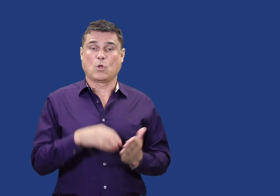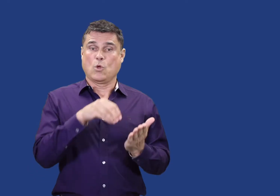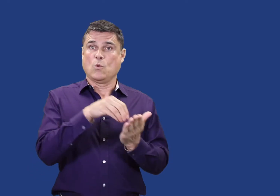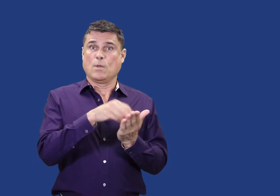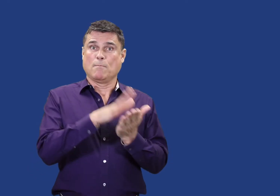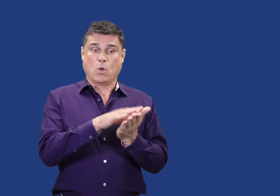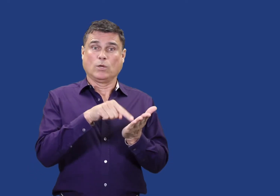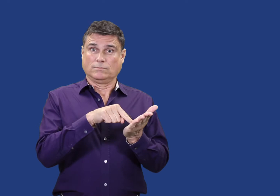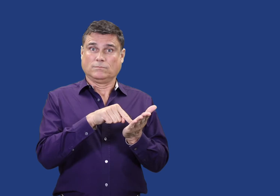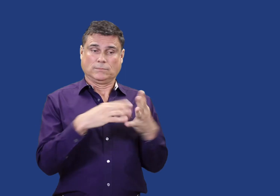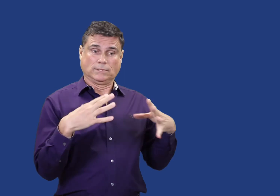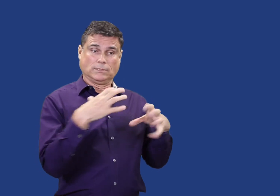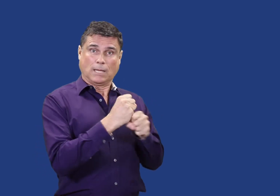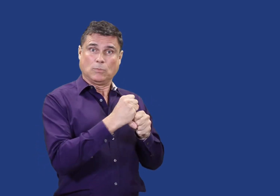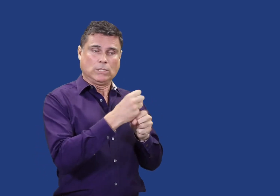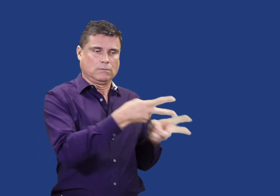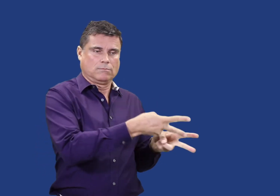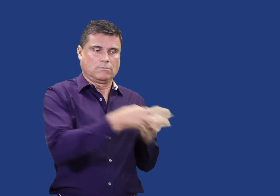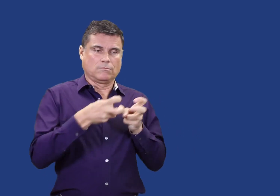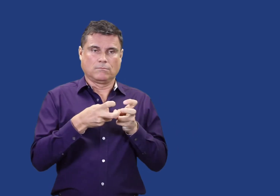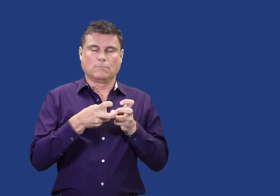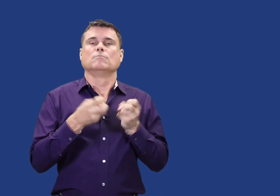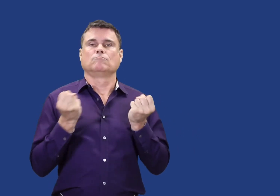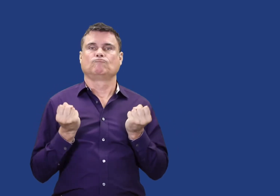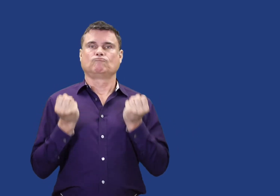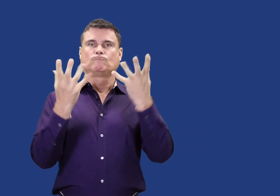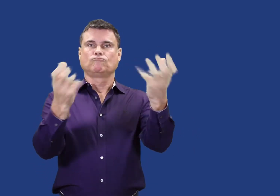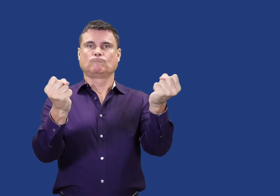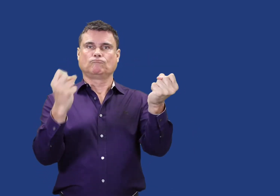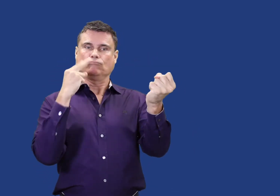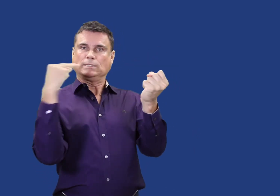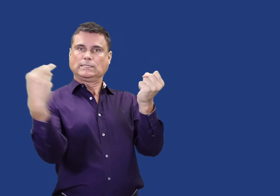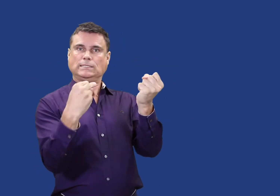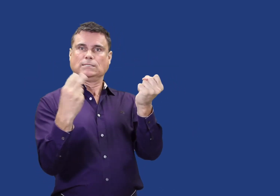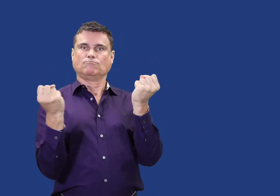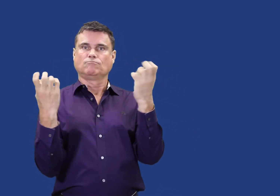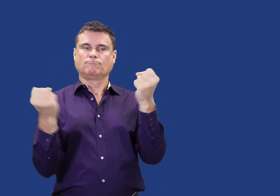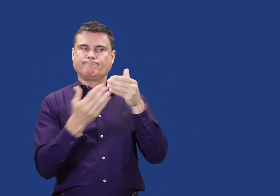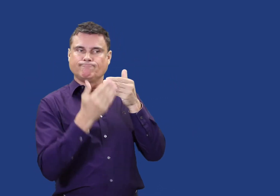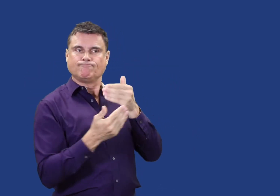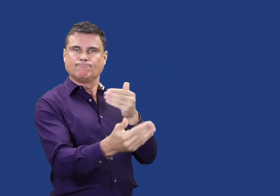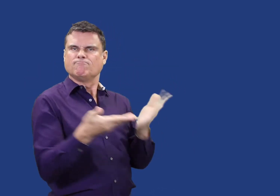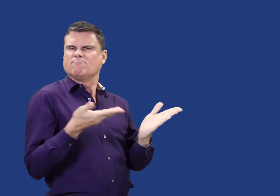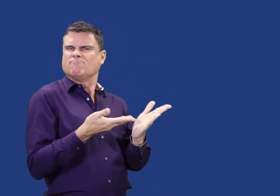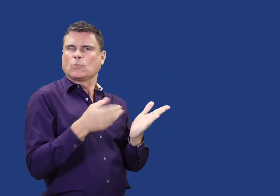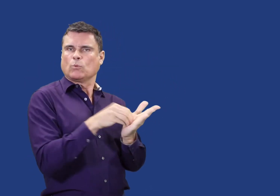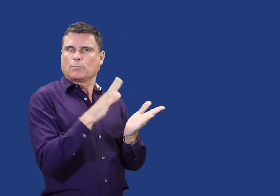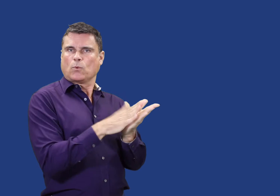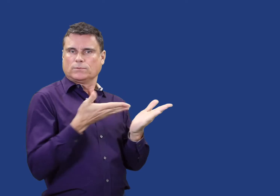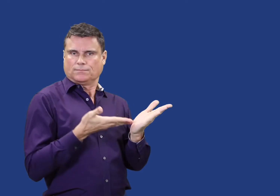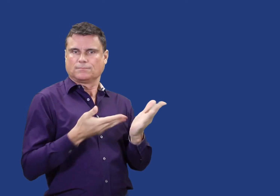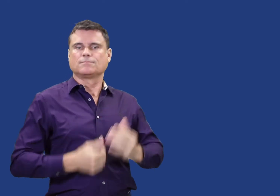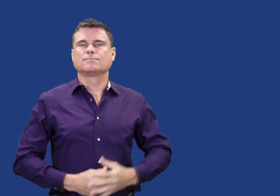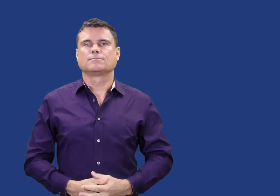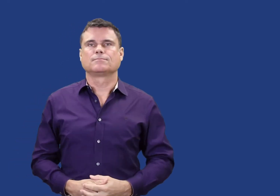THIS IS A TRANSLATED VERSION OF THE PHASE III REPORT SUMMARY IN AMERICAN SIGN LANGUAGE.